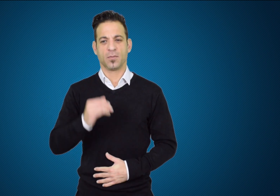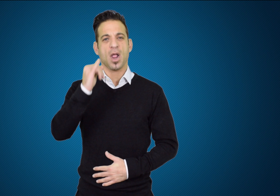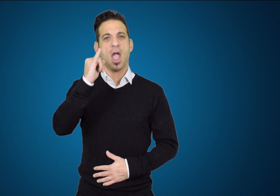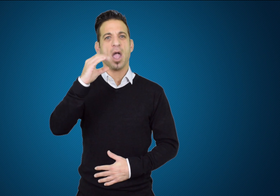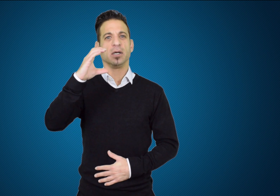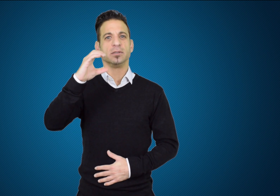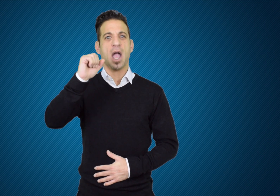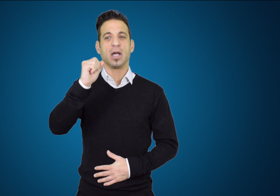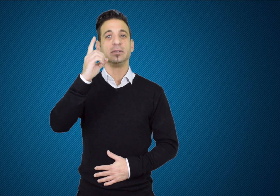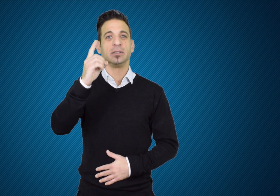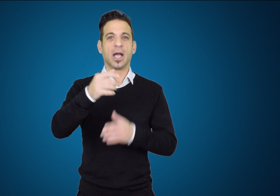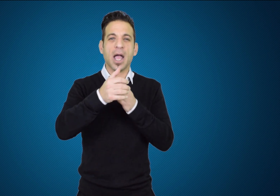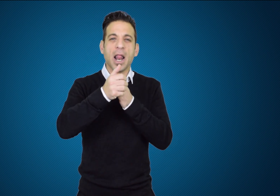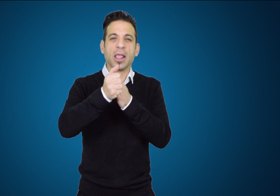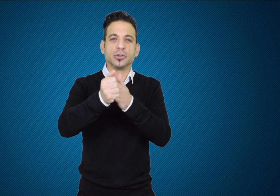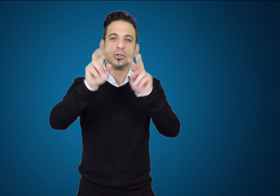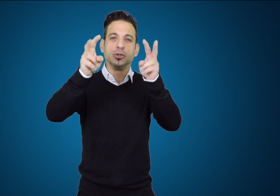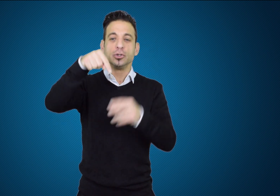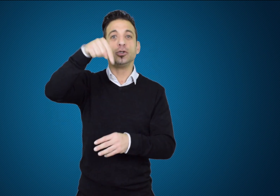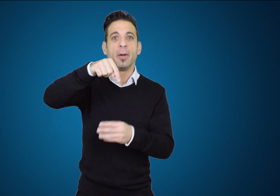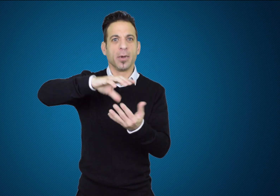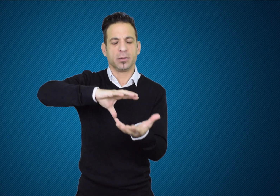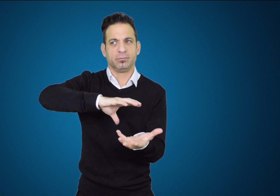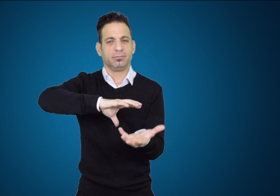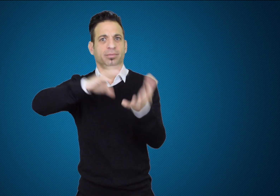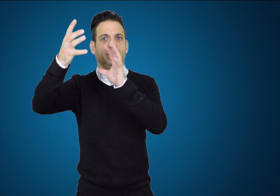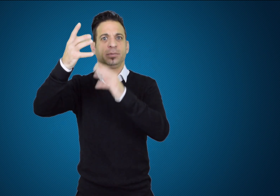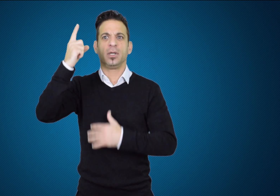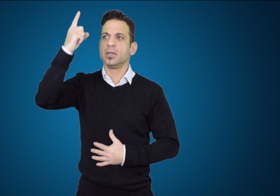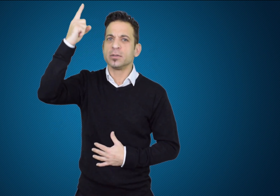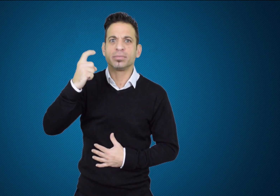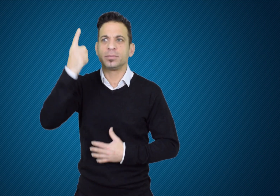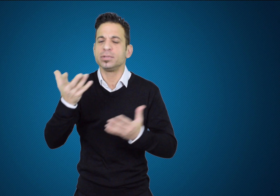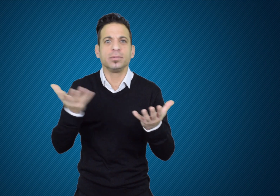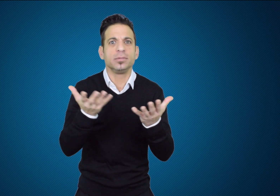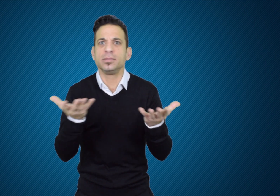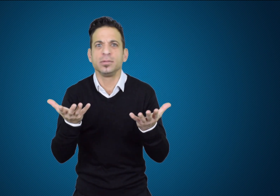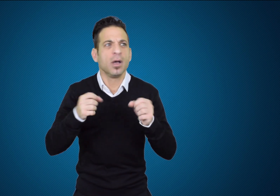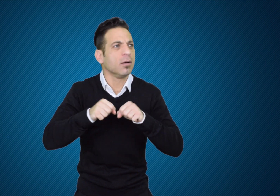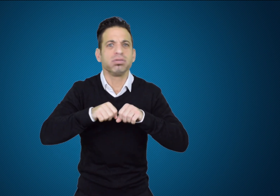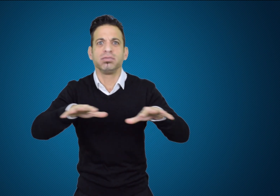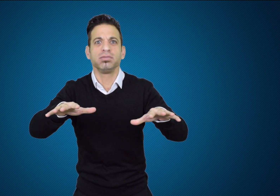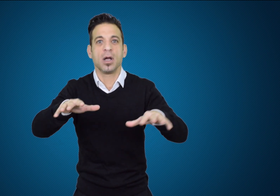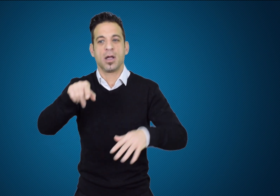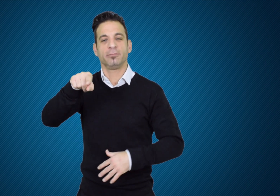The ICSD’s leadership crisis began when